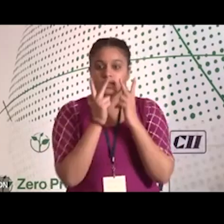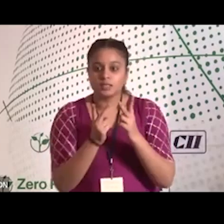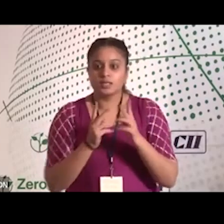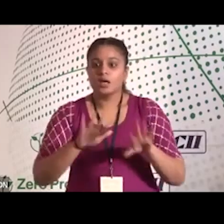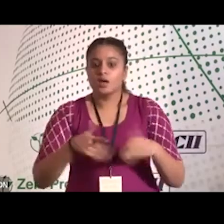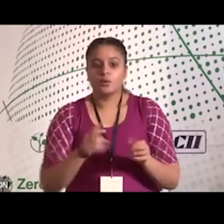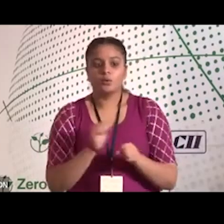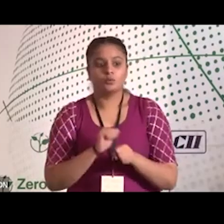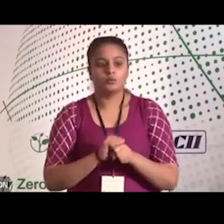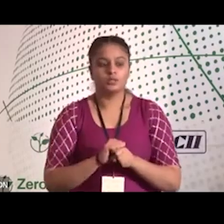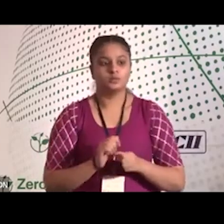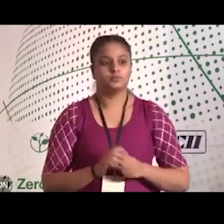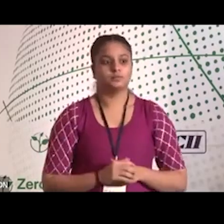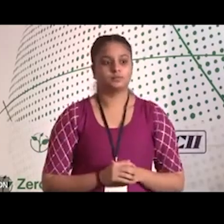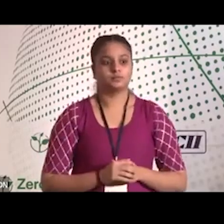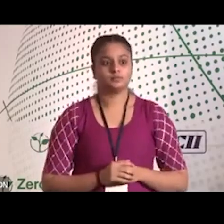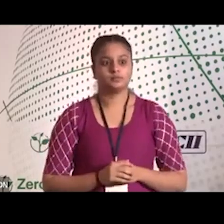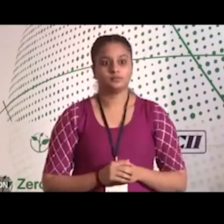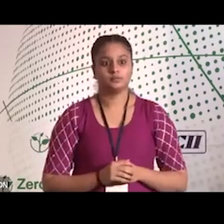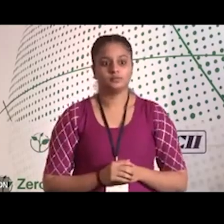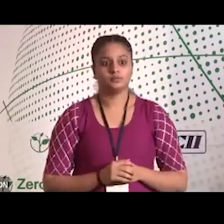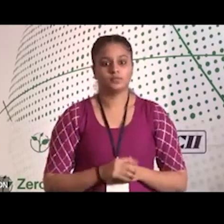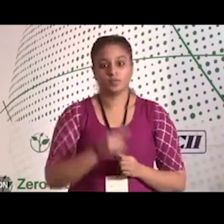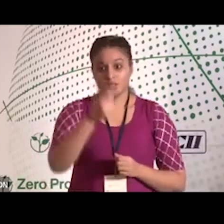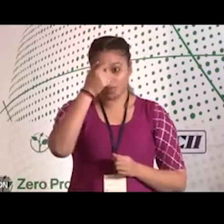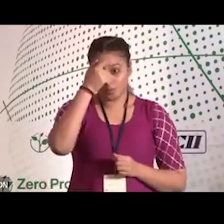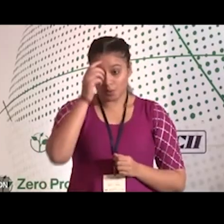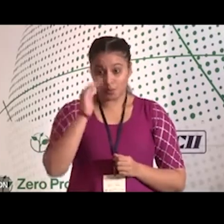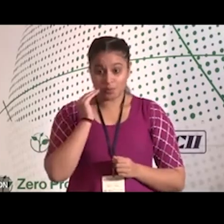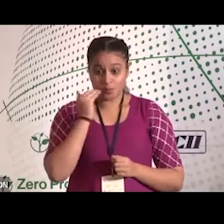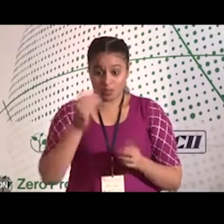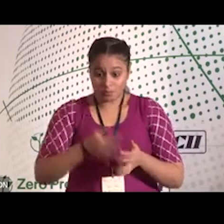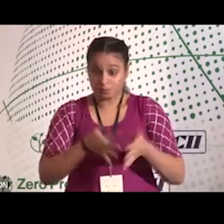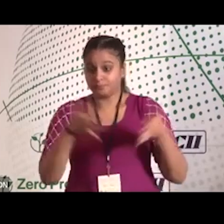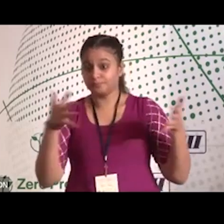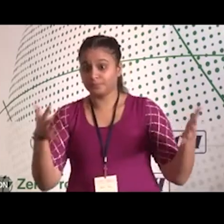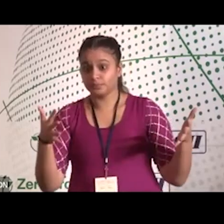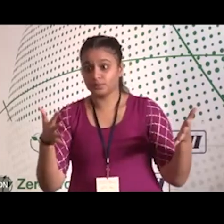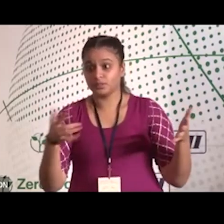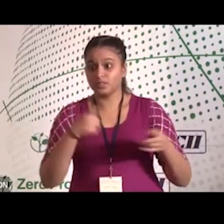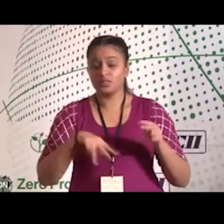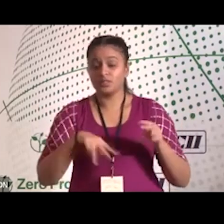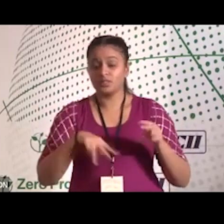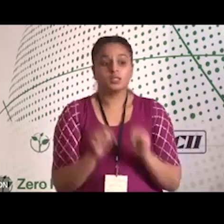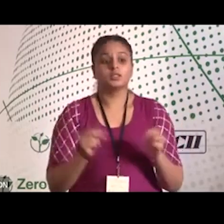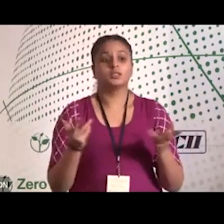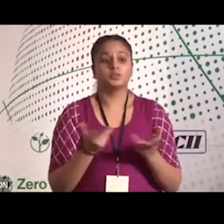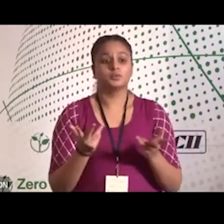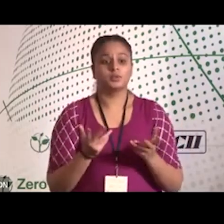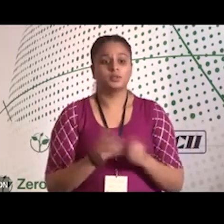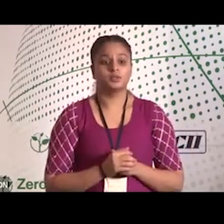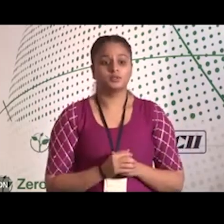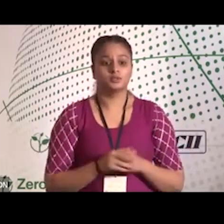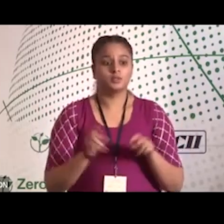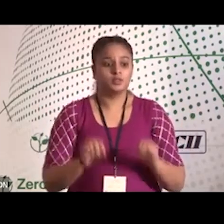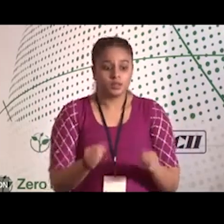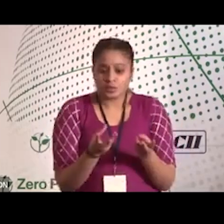And then the problem is what you need is that you can't solve it alone.